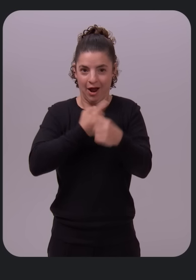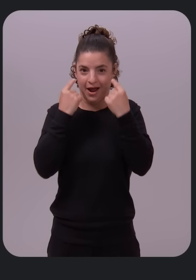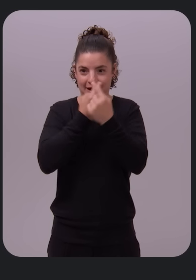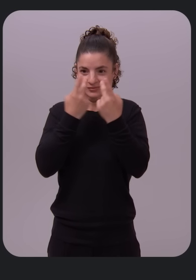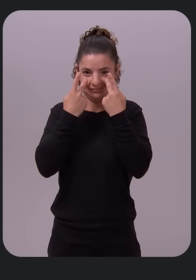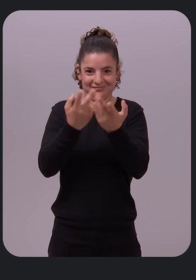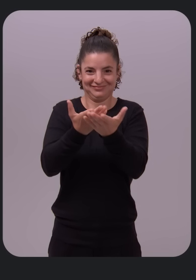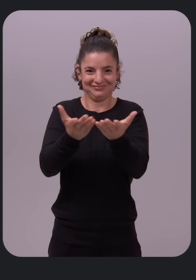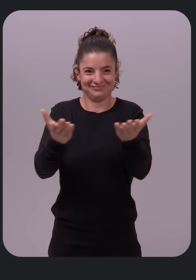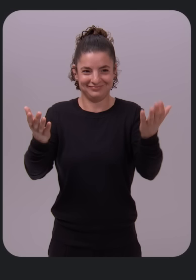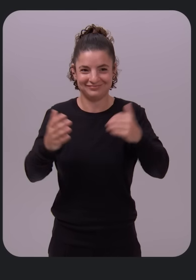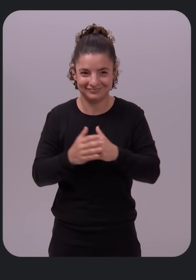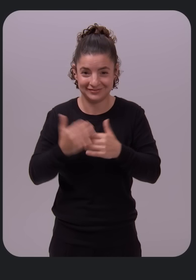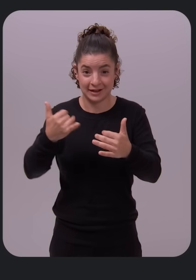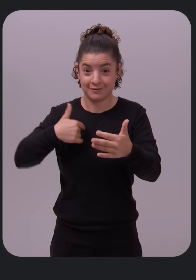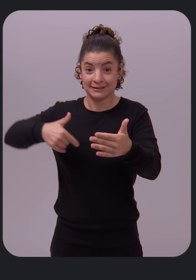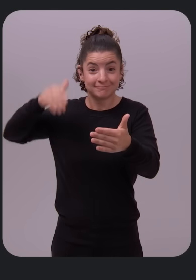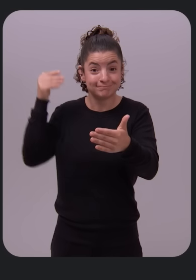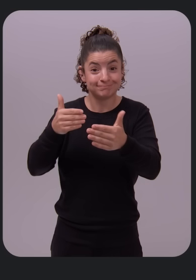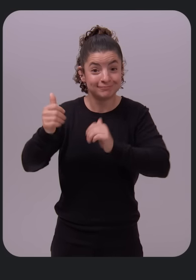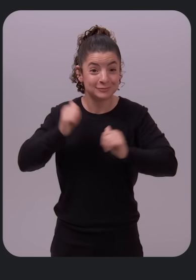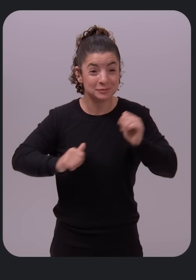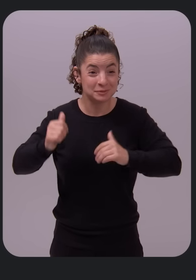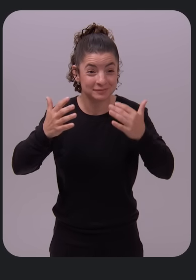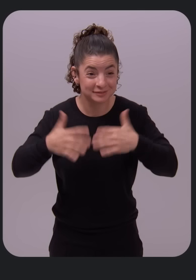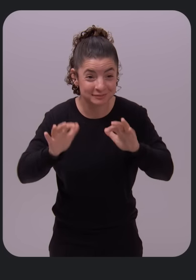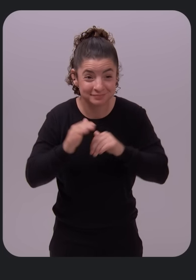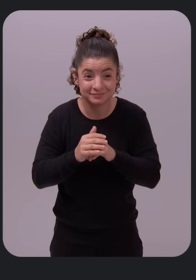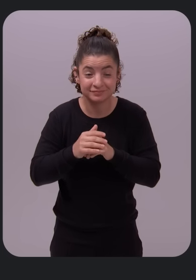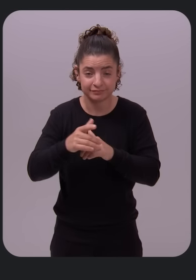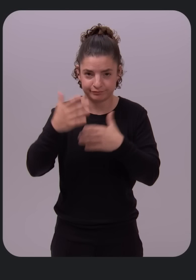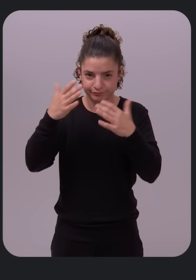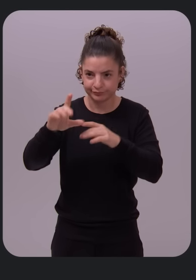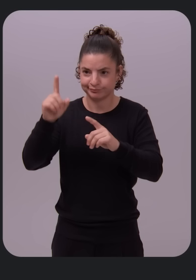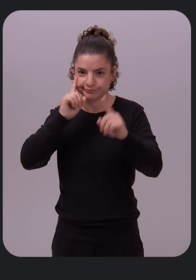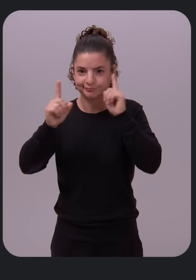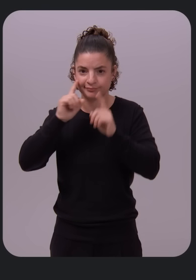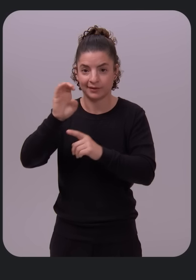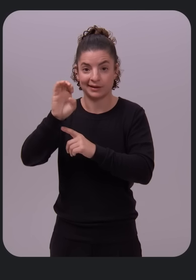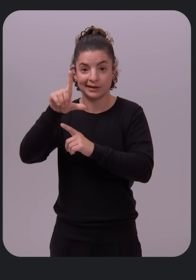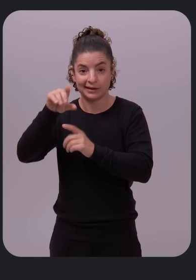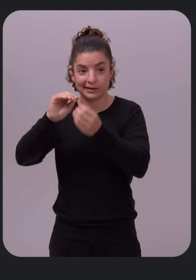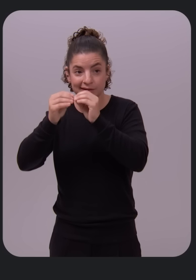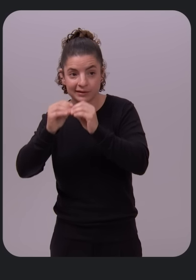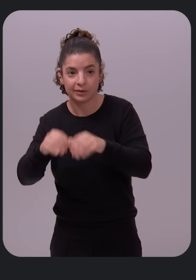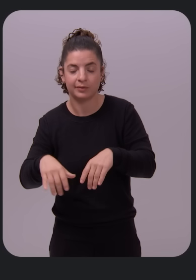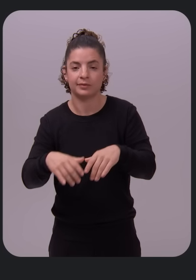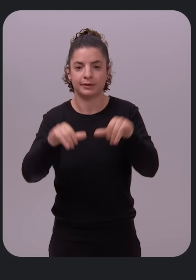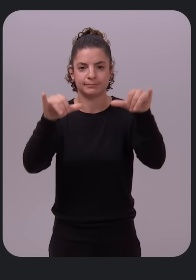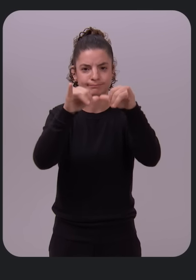OK, so we are nearing the end of the show. Today you've heard a lot about Elo scores, benchmarks,